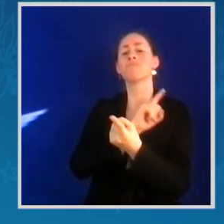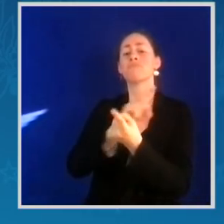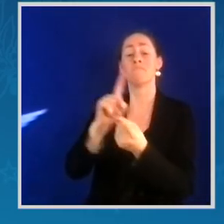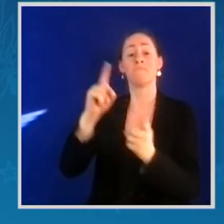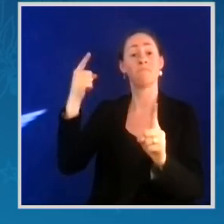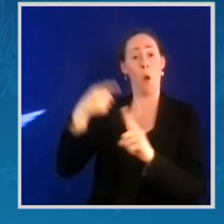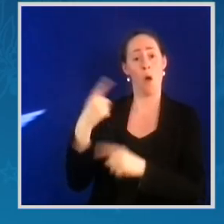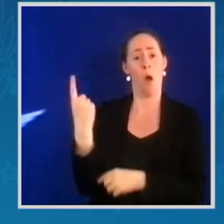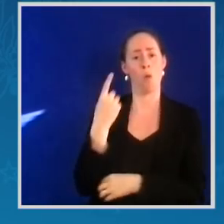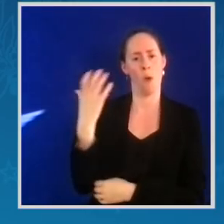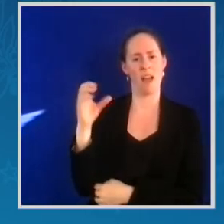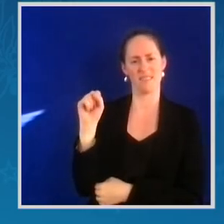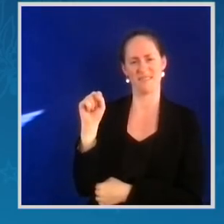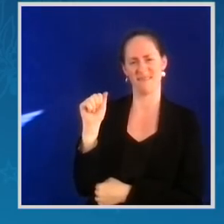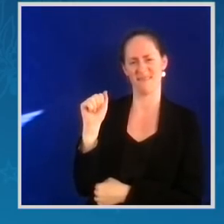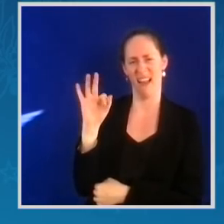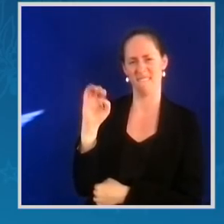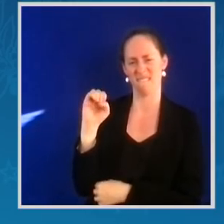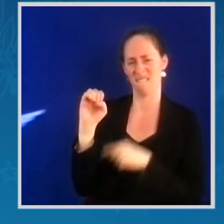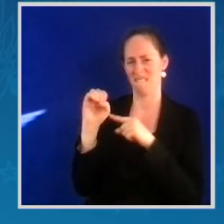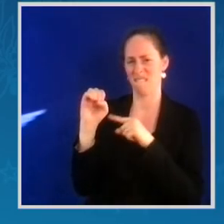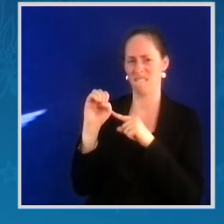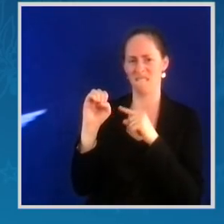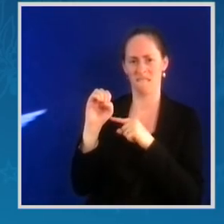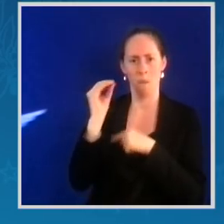They want to be safe economically, meaning they want to be secure.